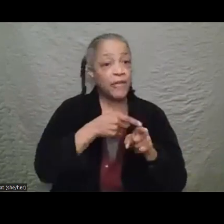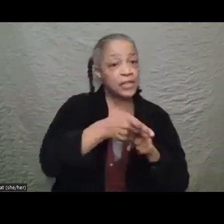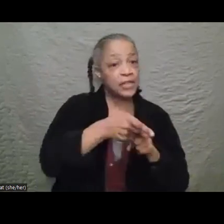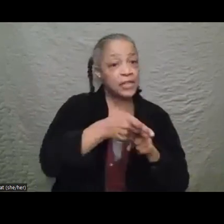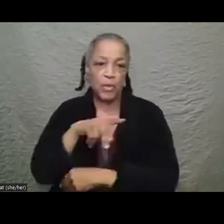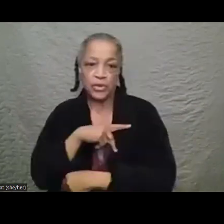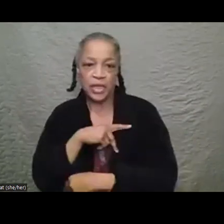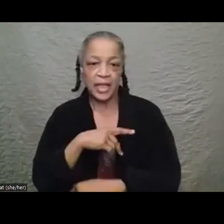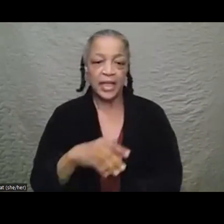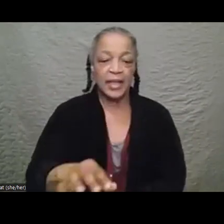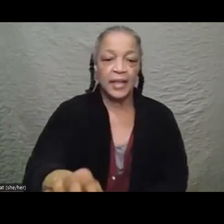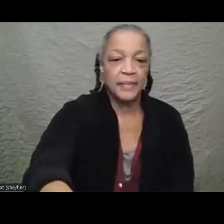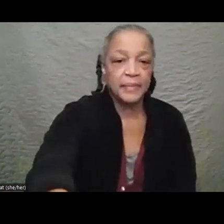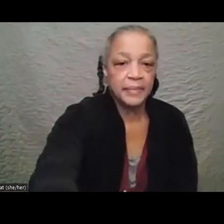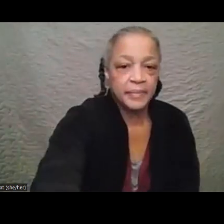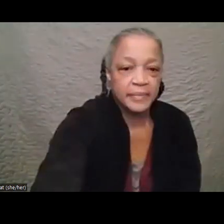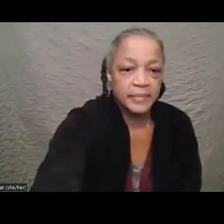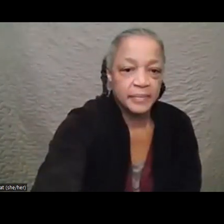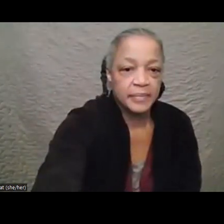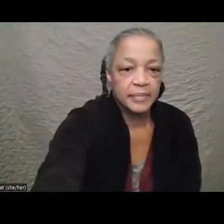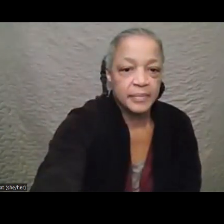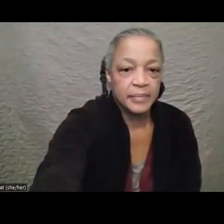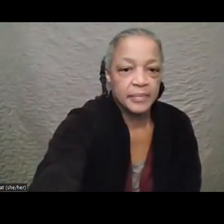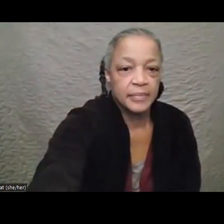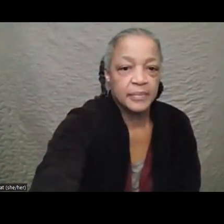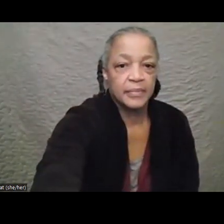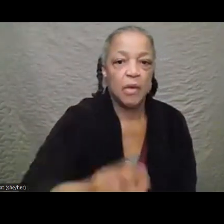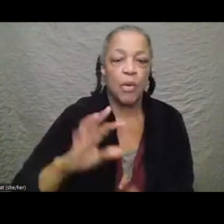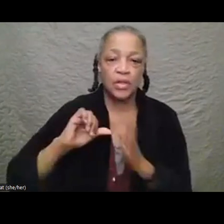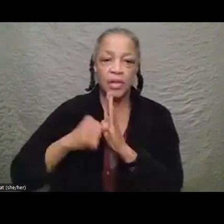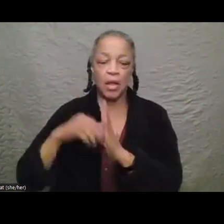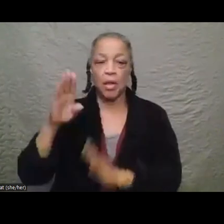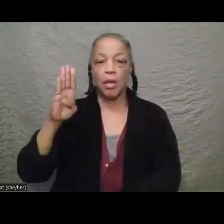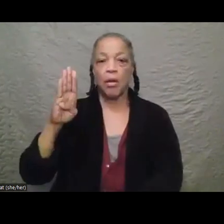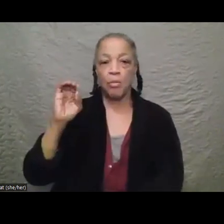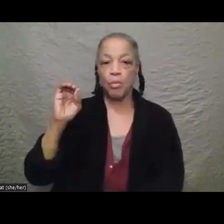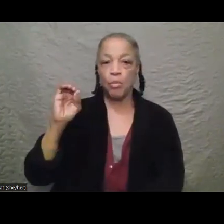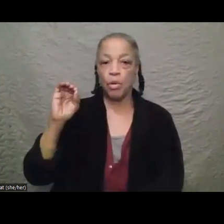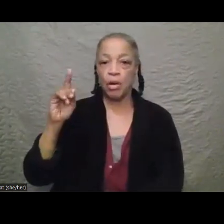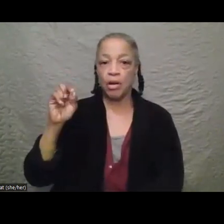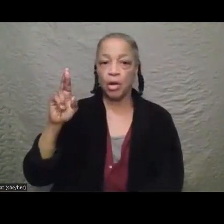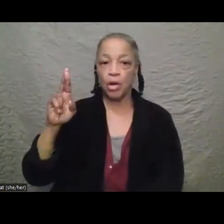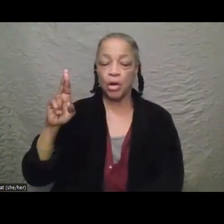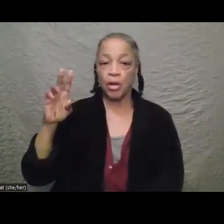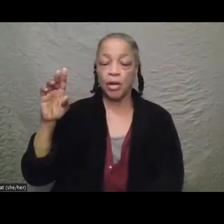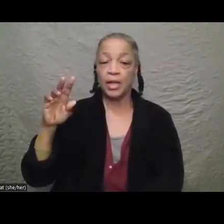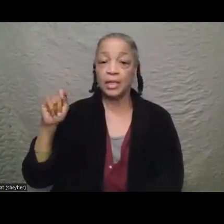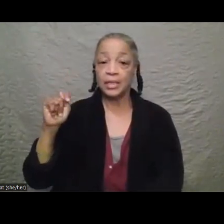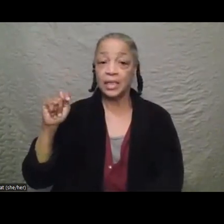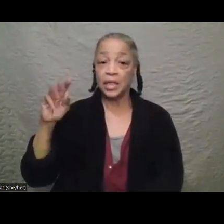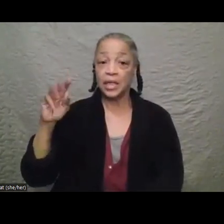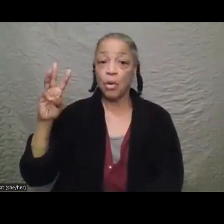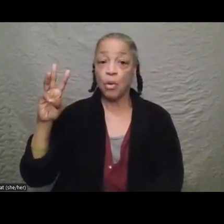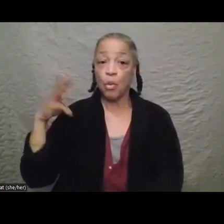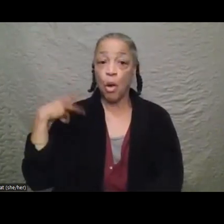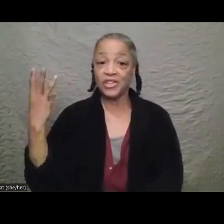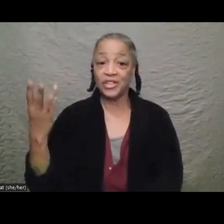And I just want to highlight Booker T. Washington because over there community center, they